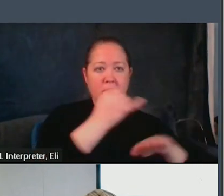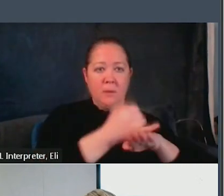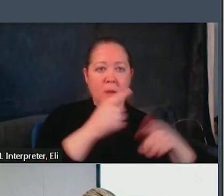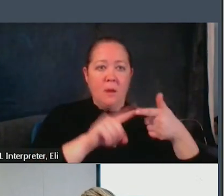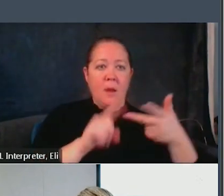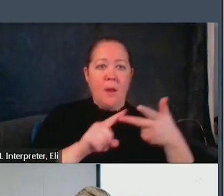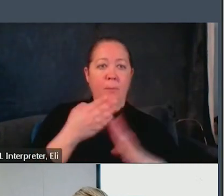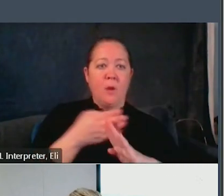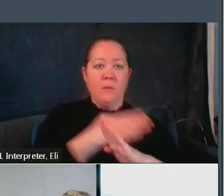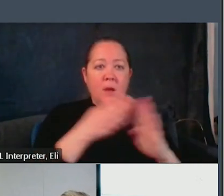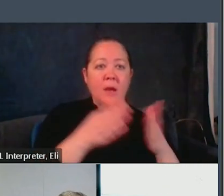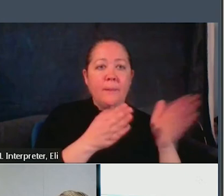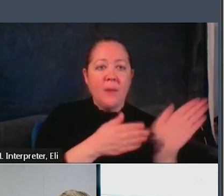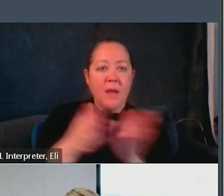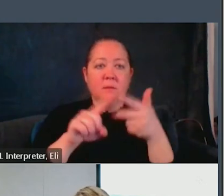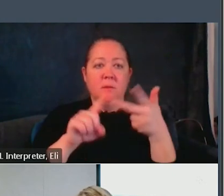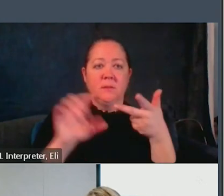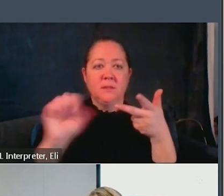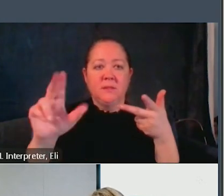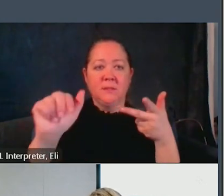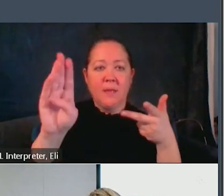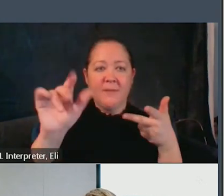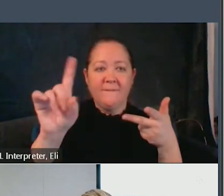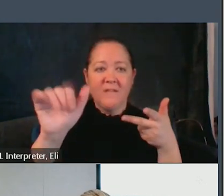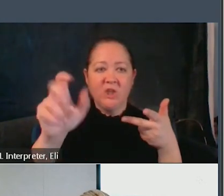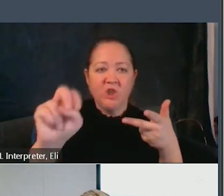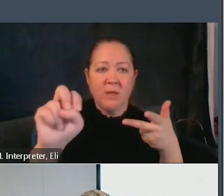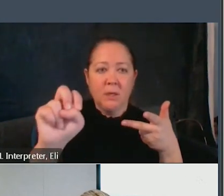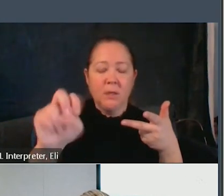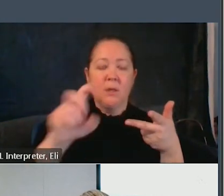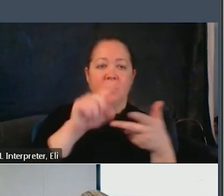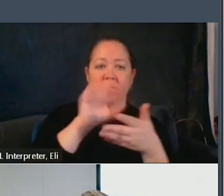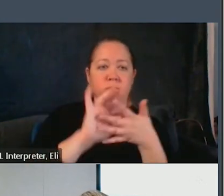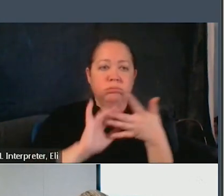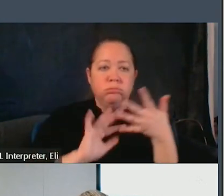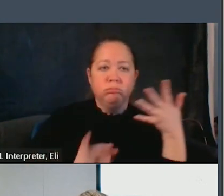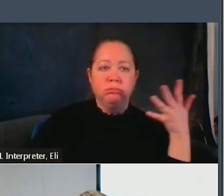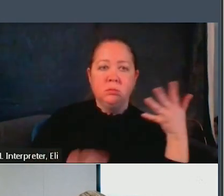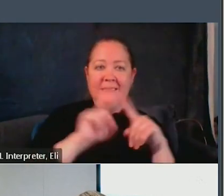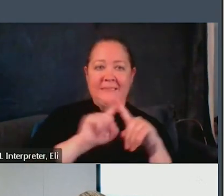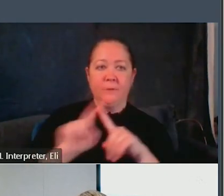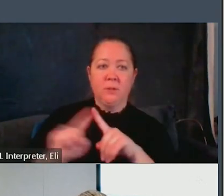That specific design plans, there's a whole gamut. There's alternative compliance.